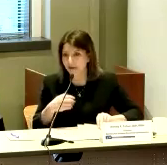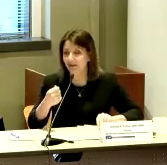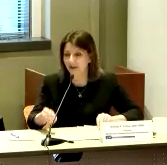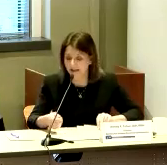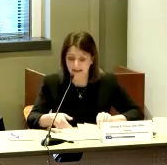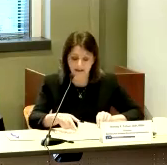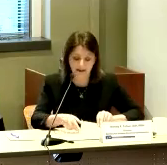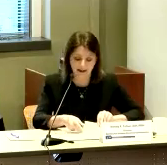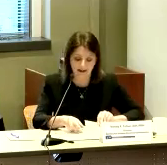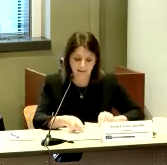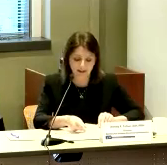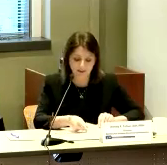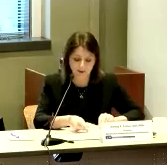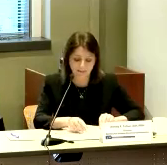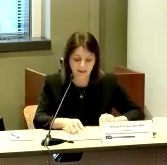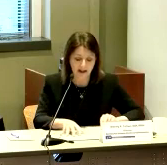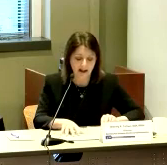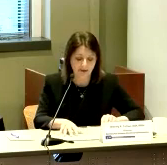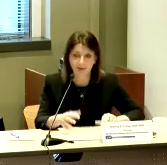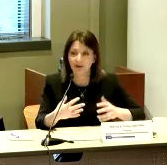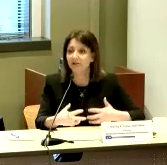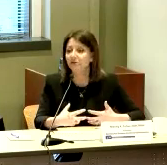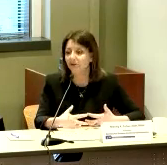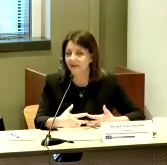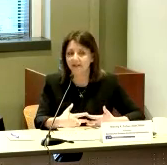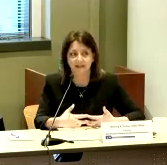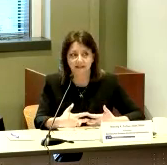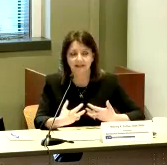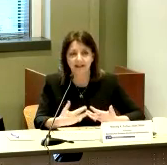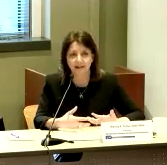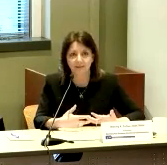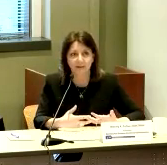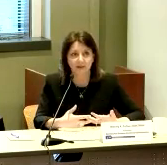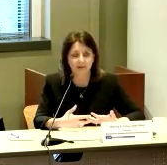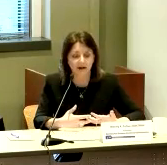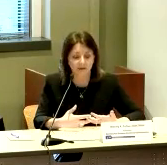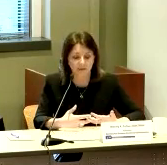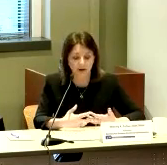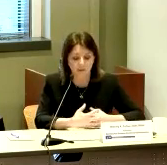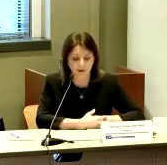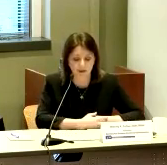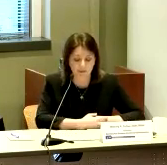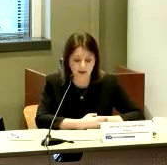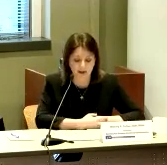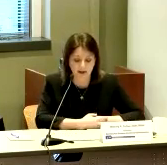about how do we lean into that even more. And as we look internally to CDC, again, I'm proud of where we've been.